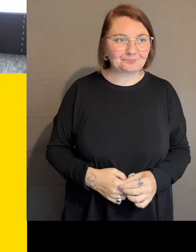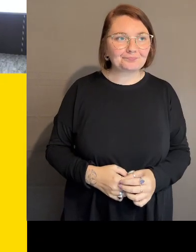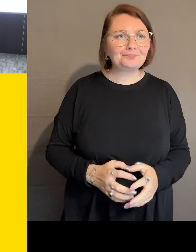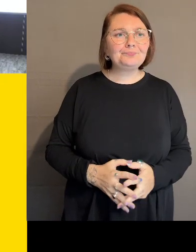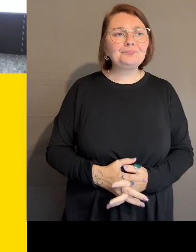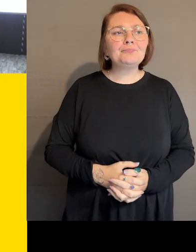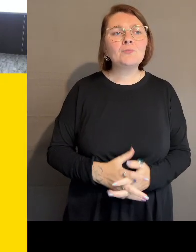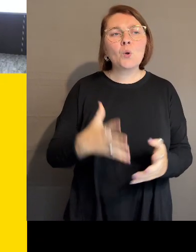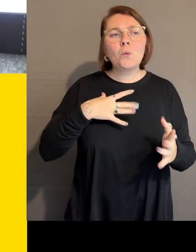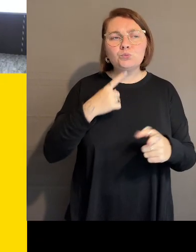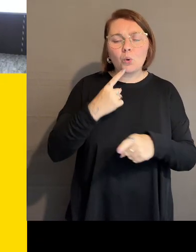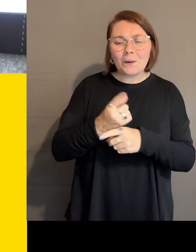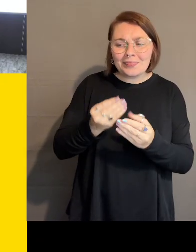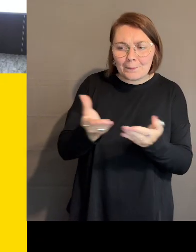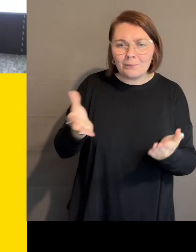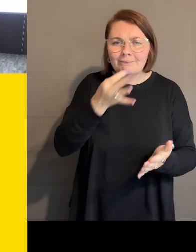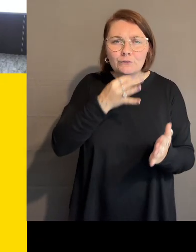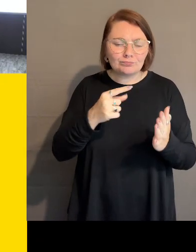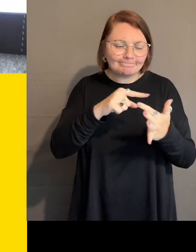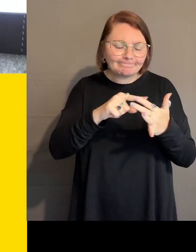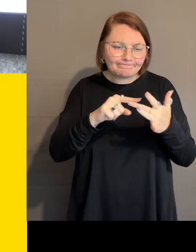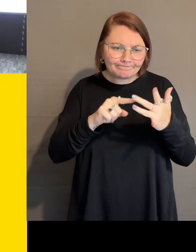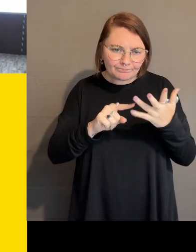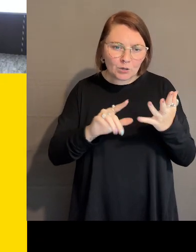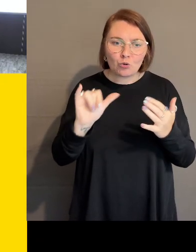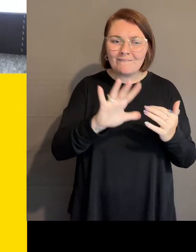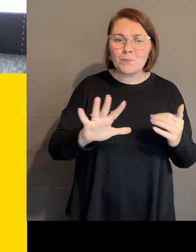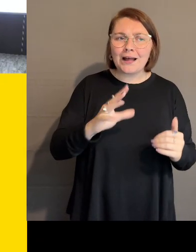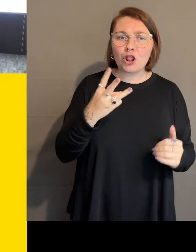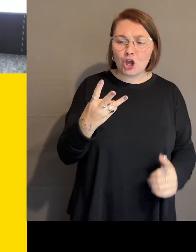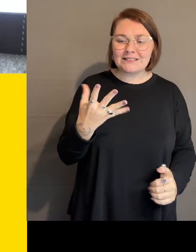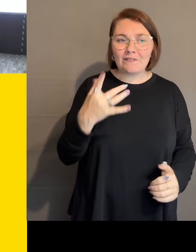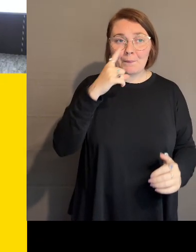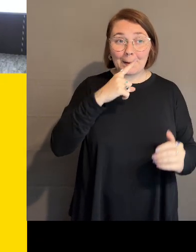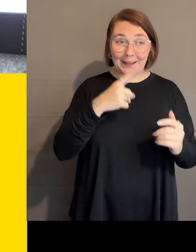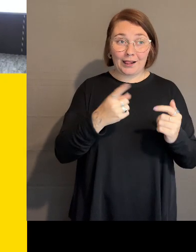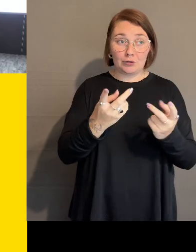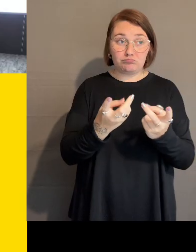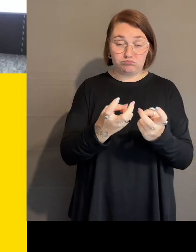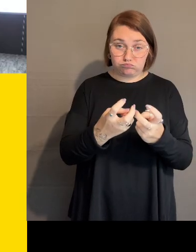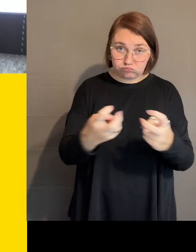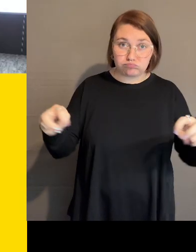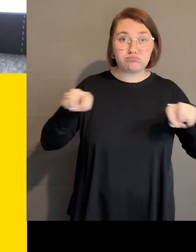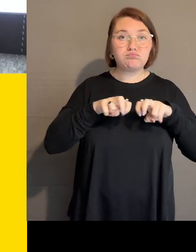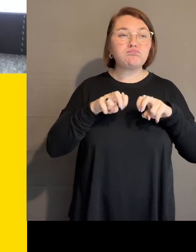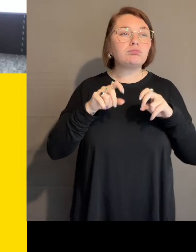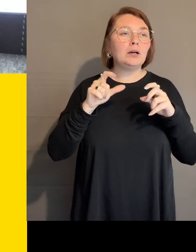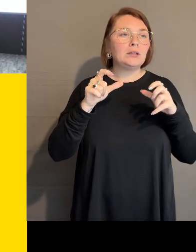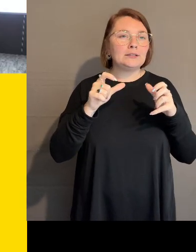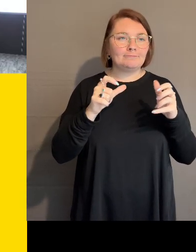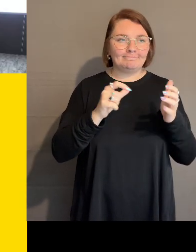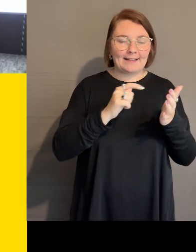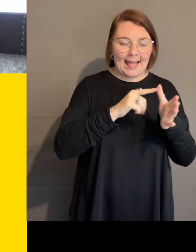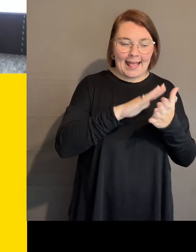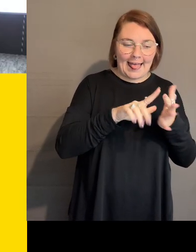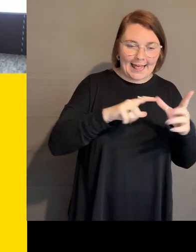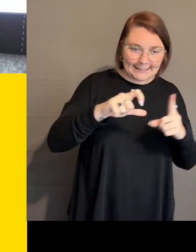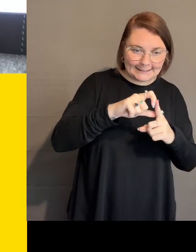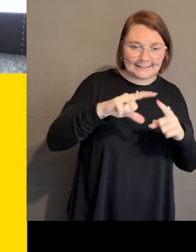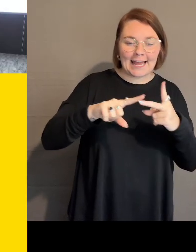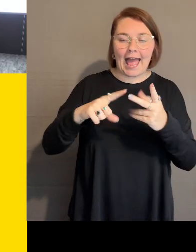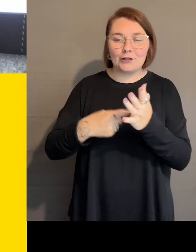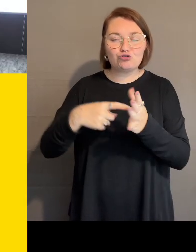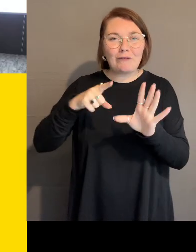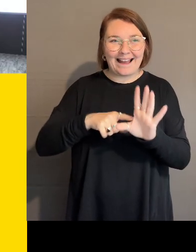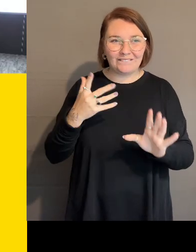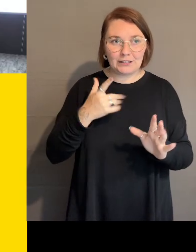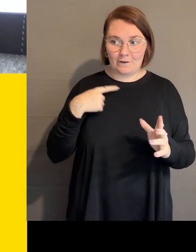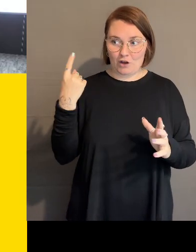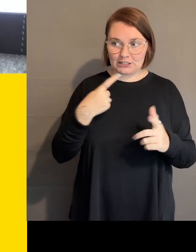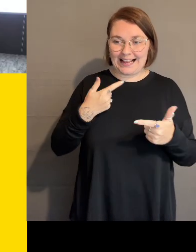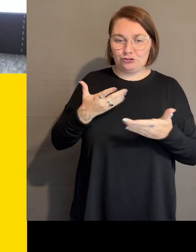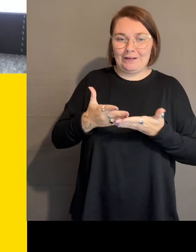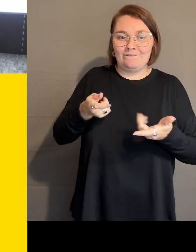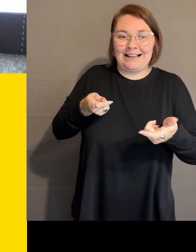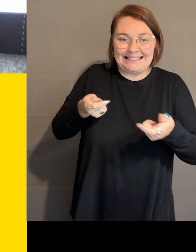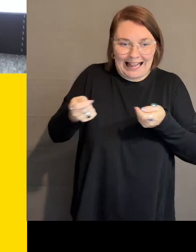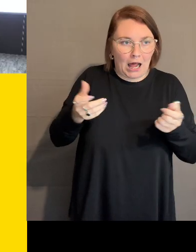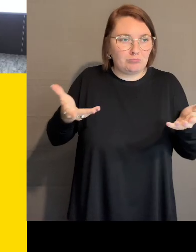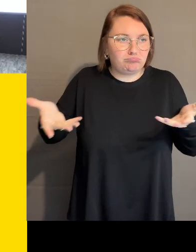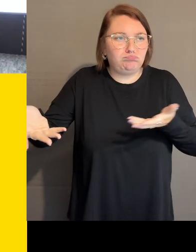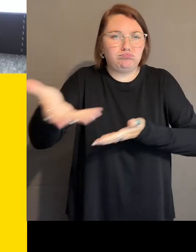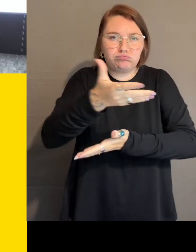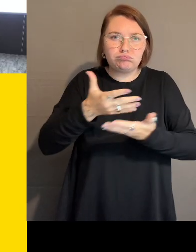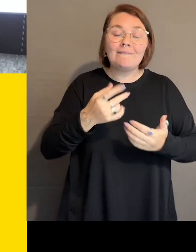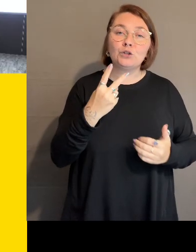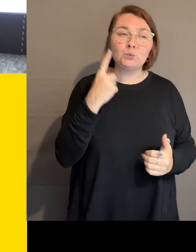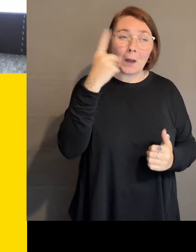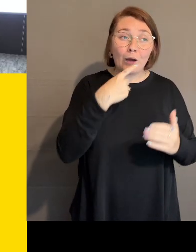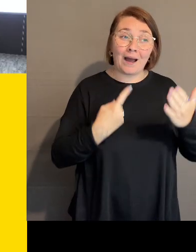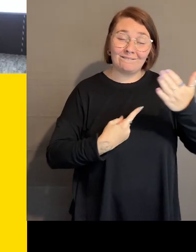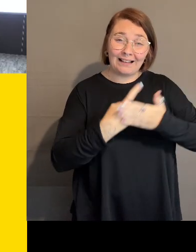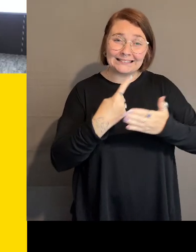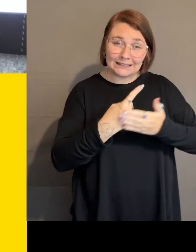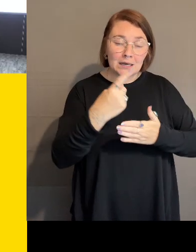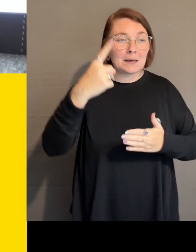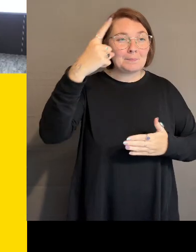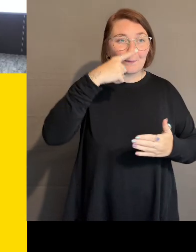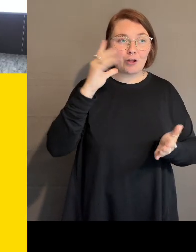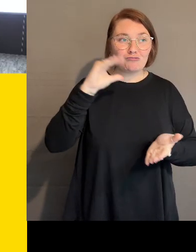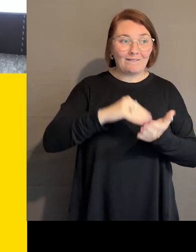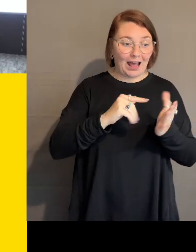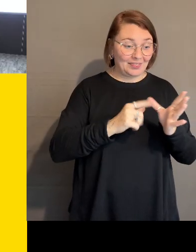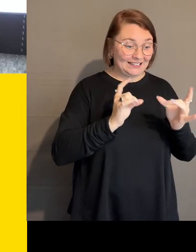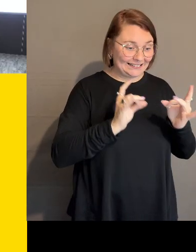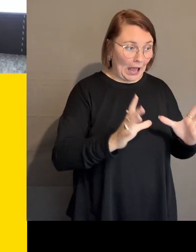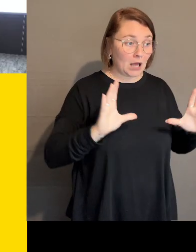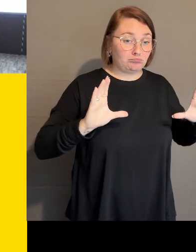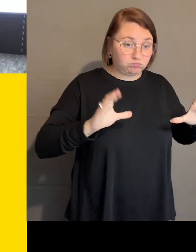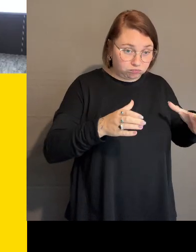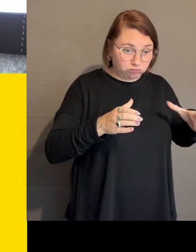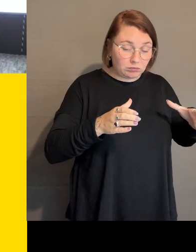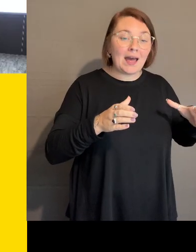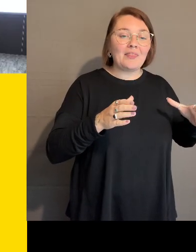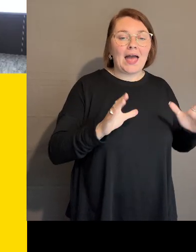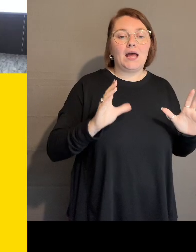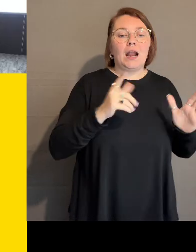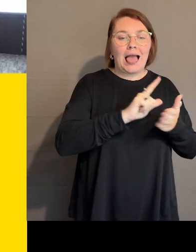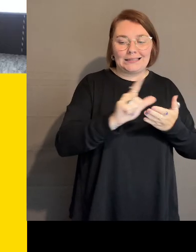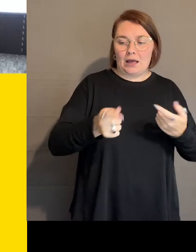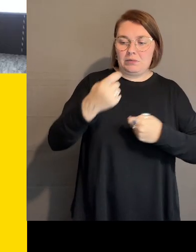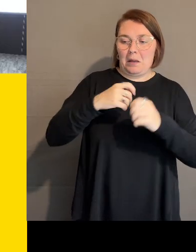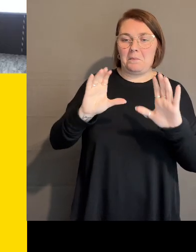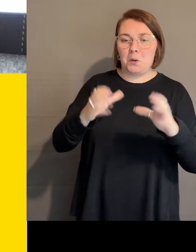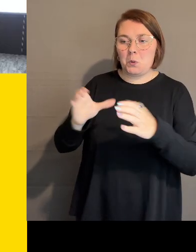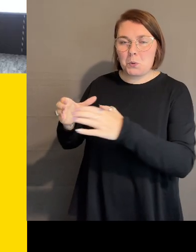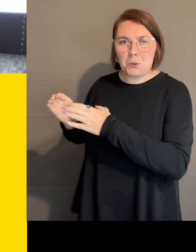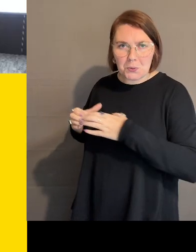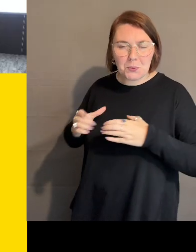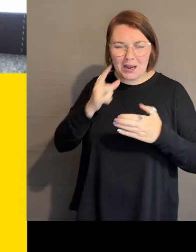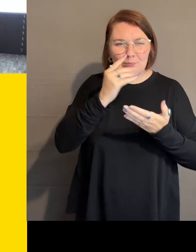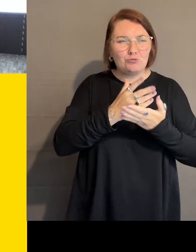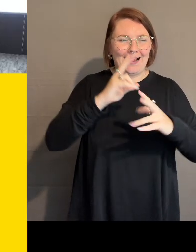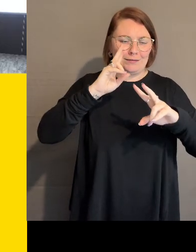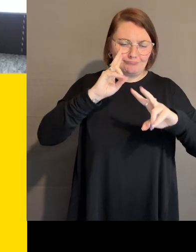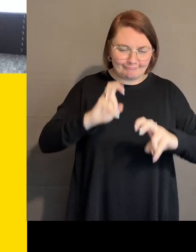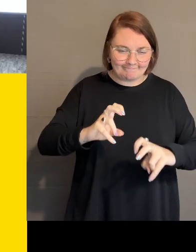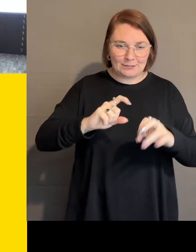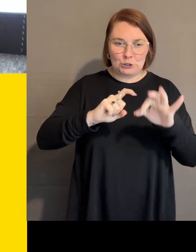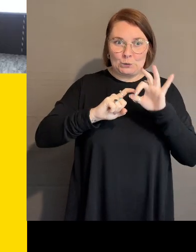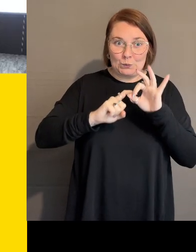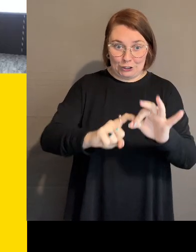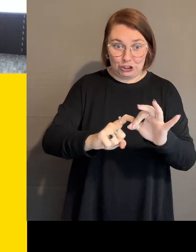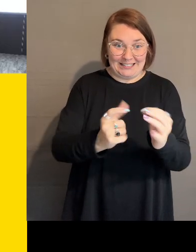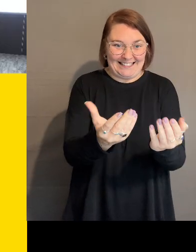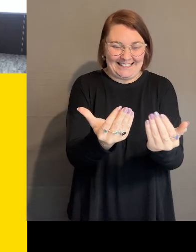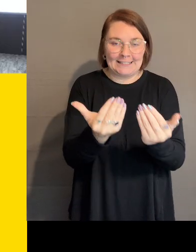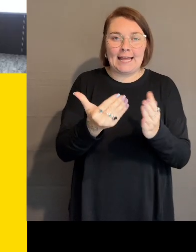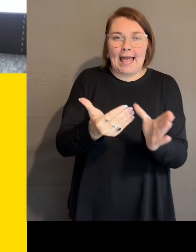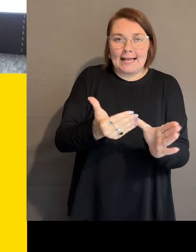And we wanted to talk to them about a couple of things. So, we got about 35 people in the, as I said, across AHEAD and Ray. There were 15 of us who were involved in facilitating those discussions. It was a two-hour event. We had people come in at the start, and we did a bit together, but then we went into small group discussions, so we could really get into these questions. So what we wanted to know is really.